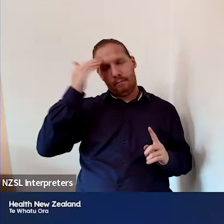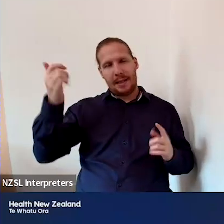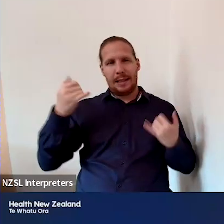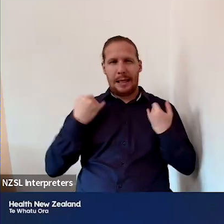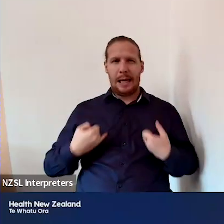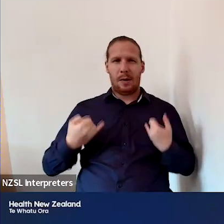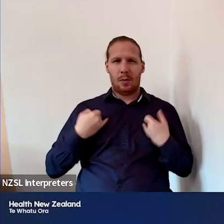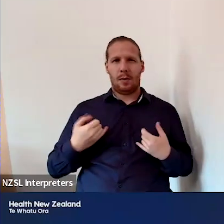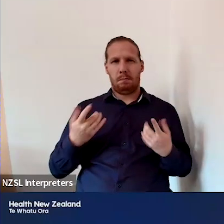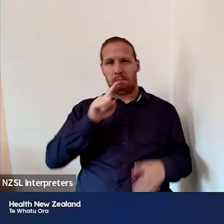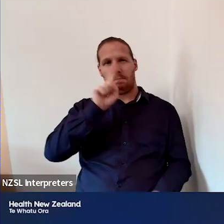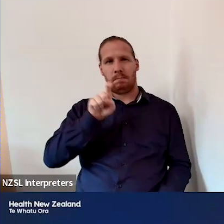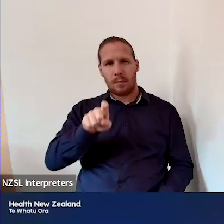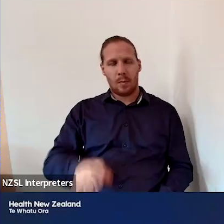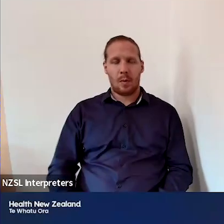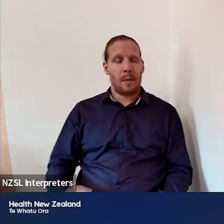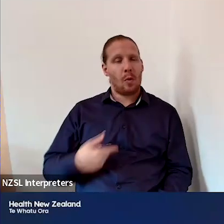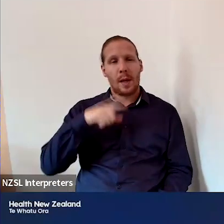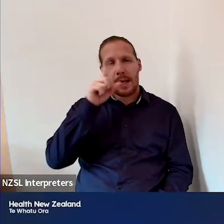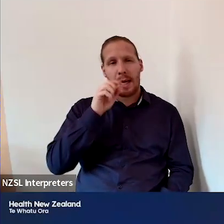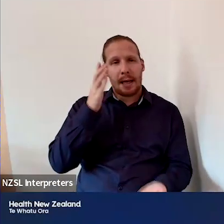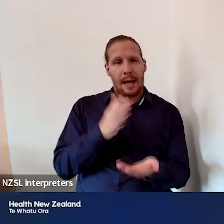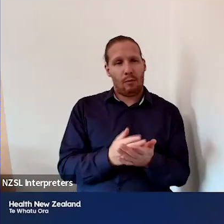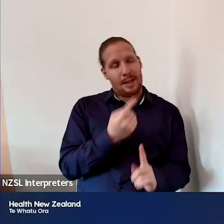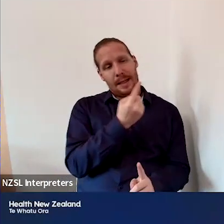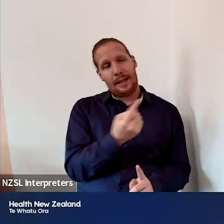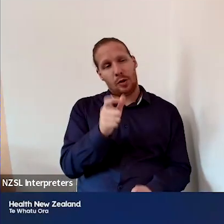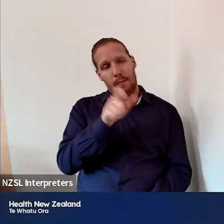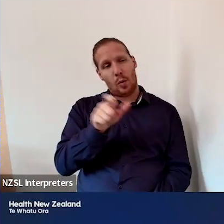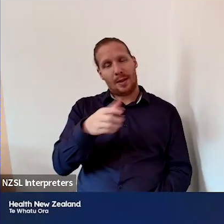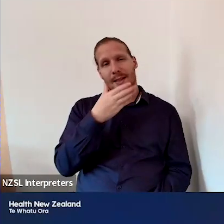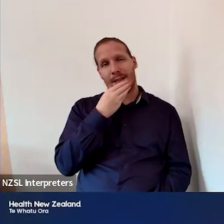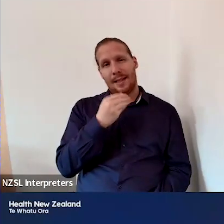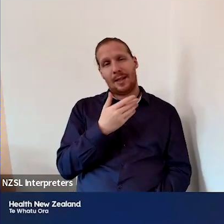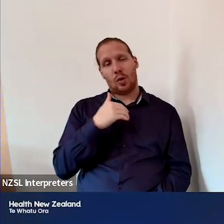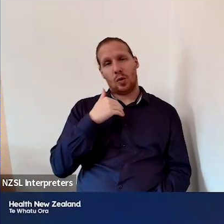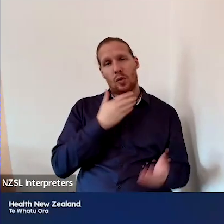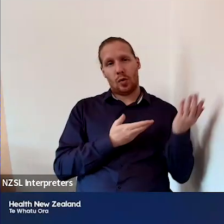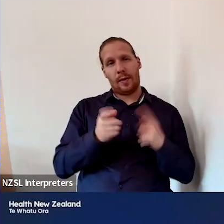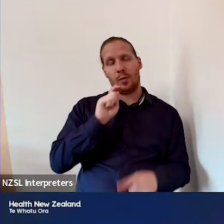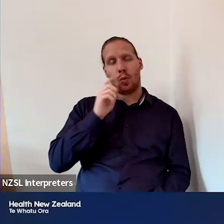can't guarantee that every person who needs a service uses a service. So, the last time we collected that information